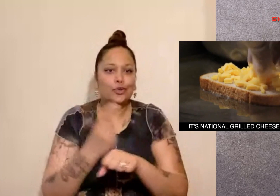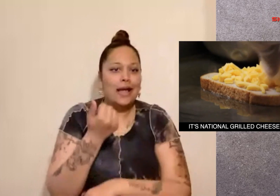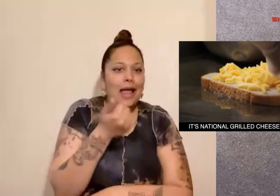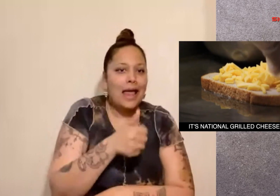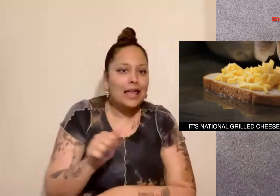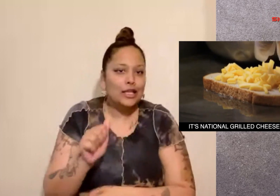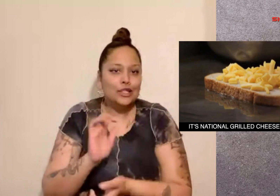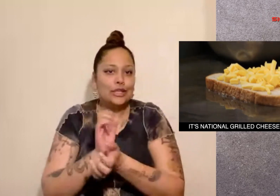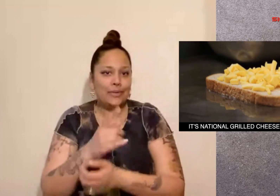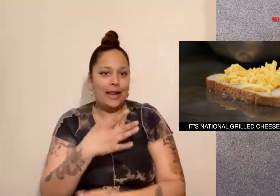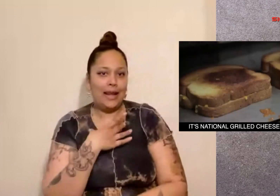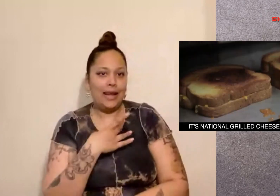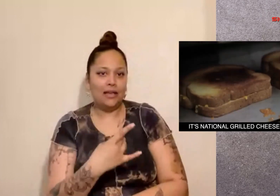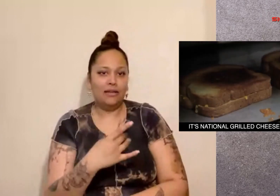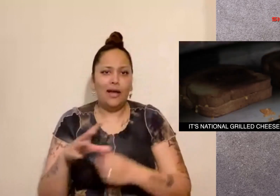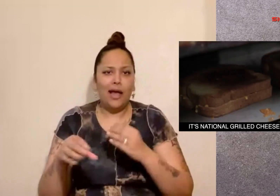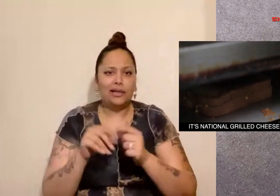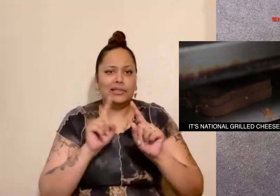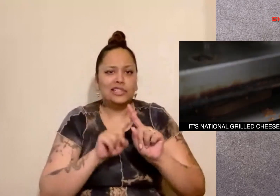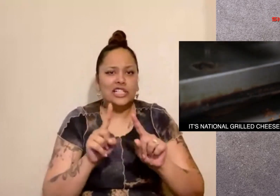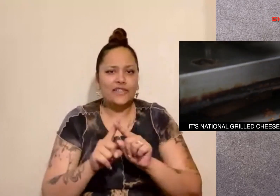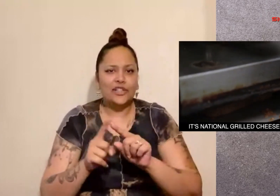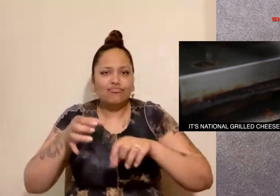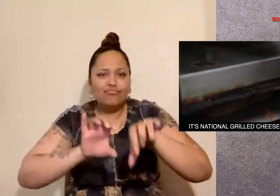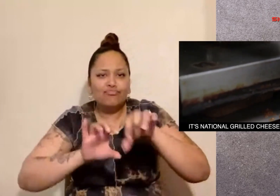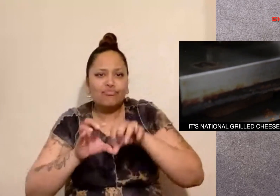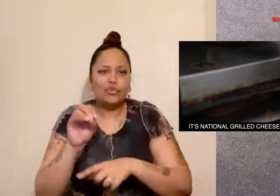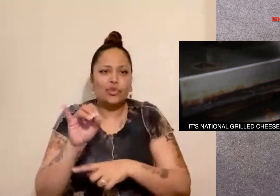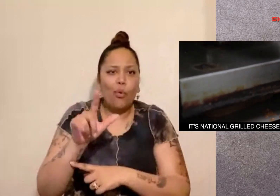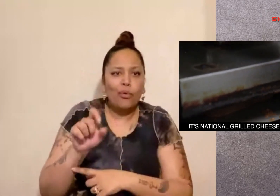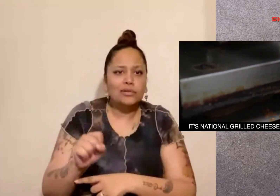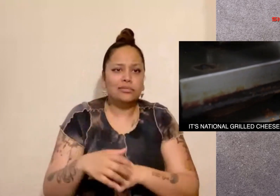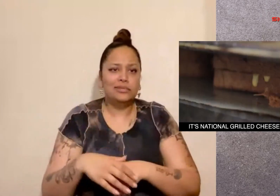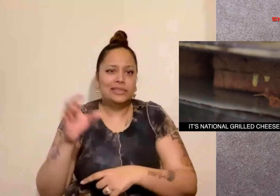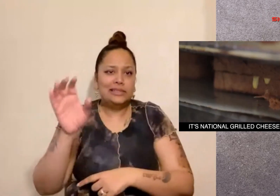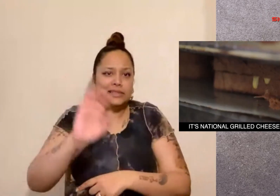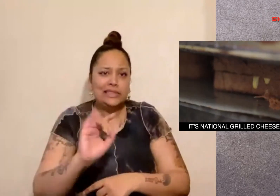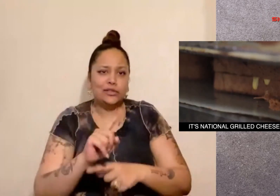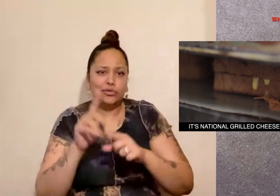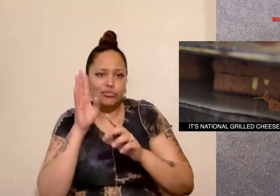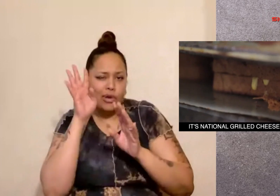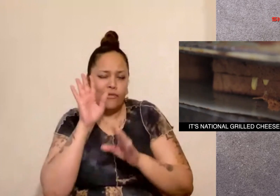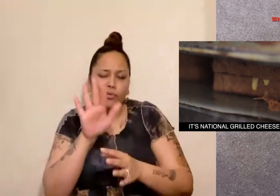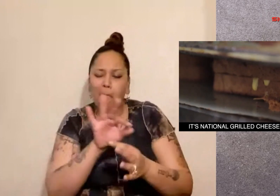any cheese you like and try adding different ingredients oils and seasonings to create